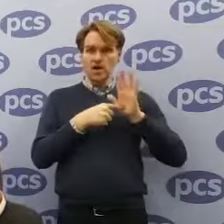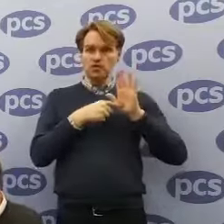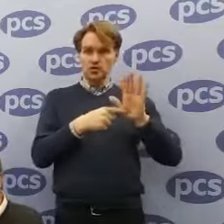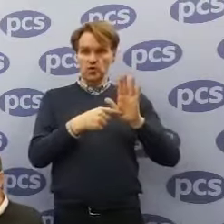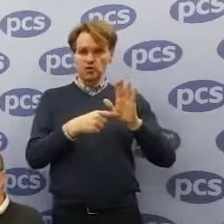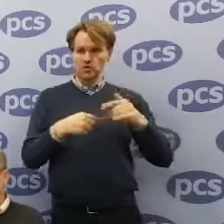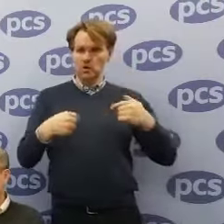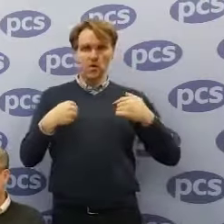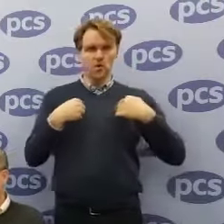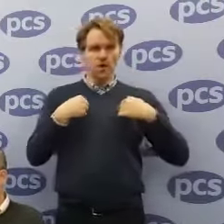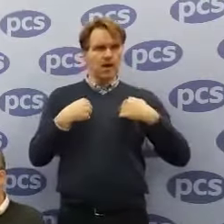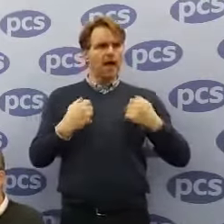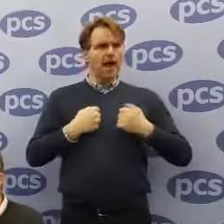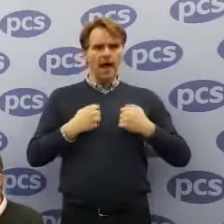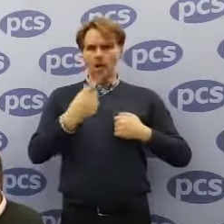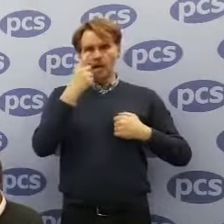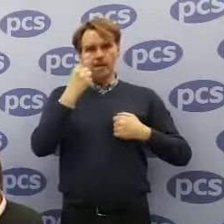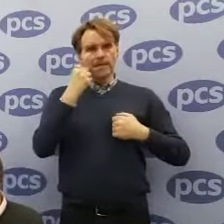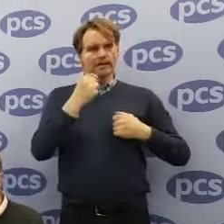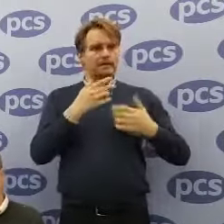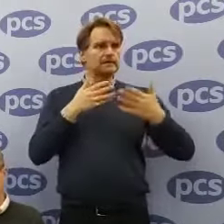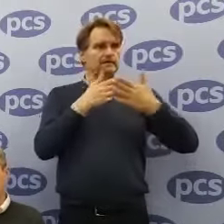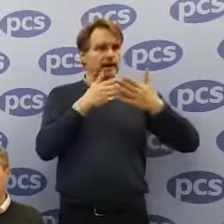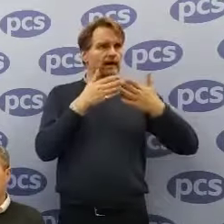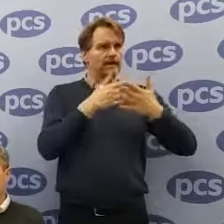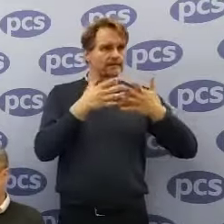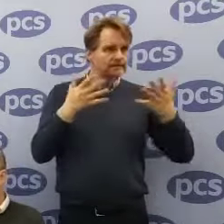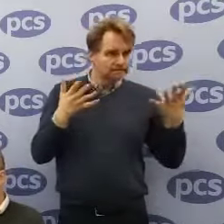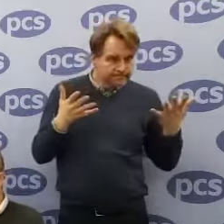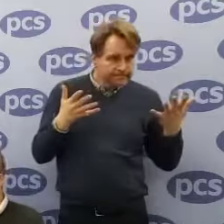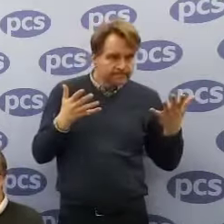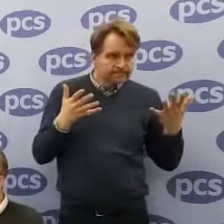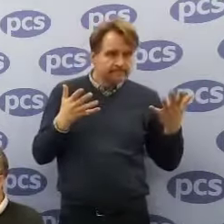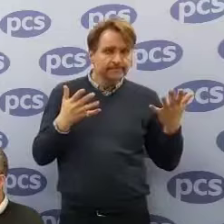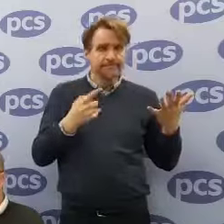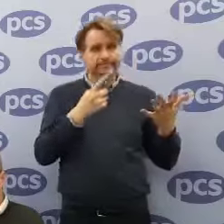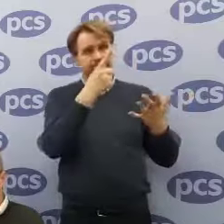fight for pay is very restricted because the government amazingly does not have